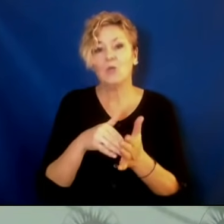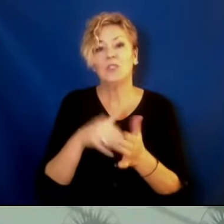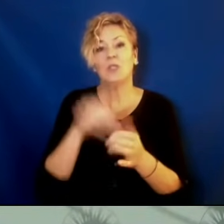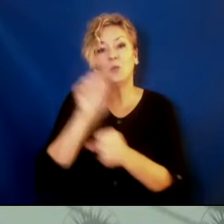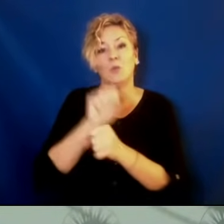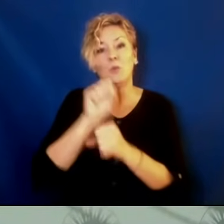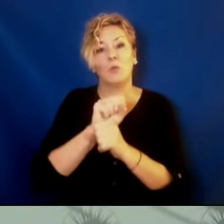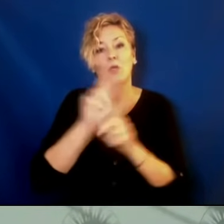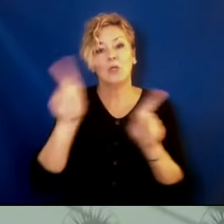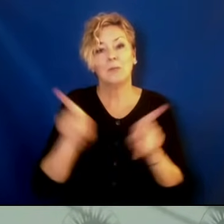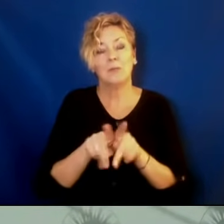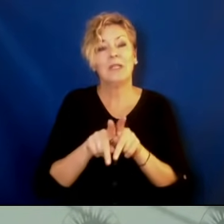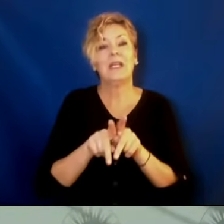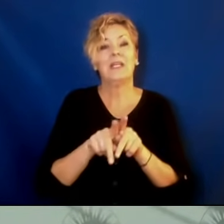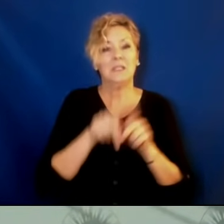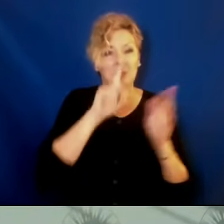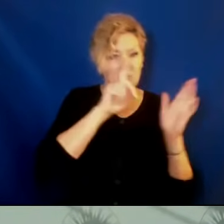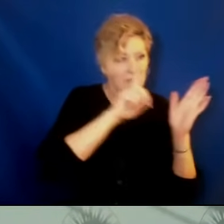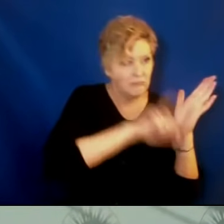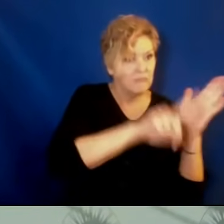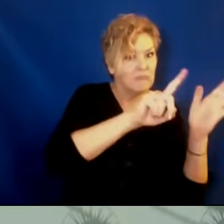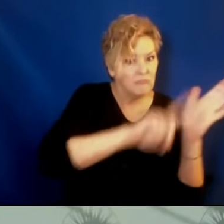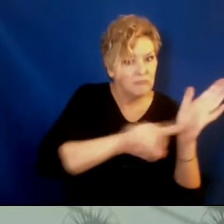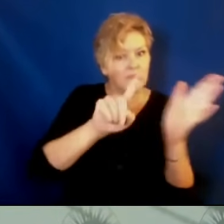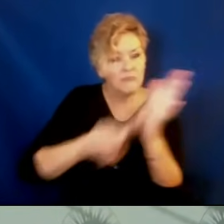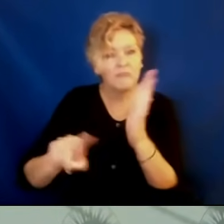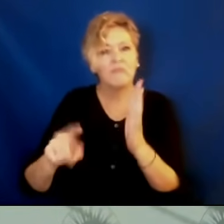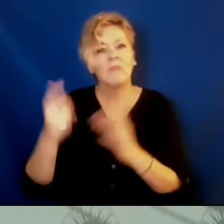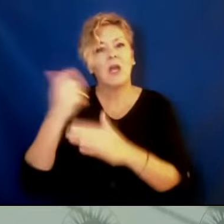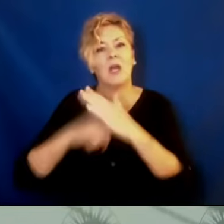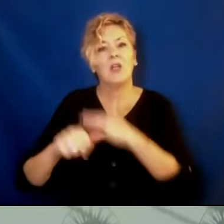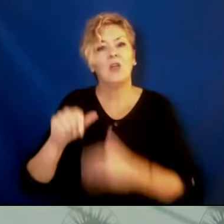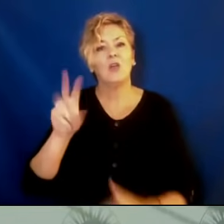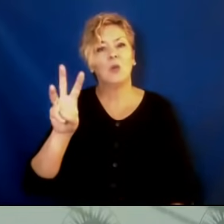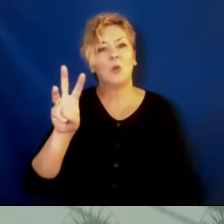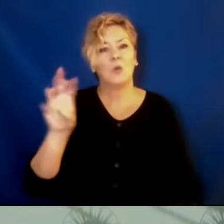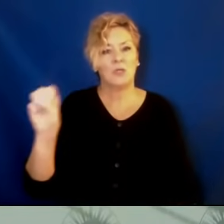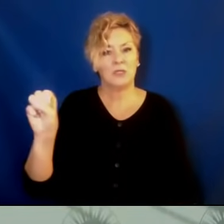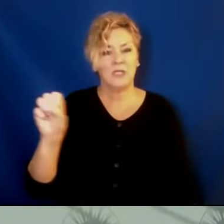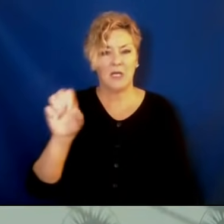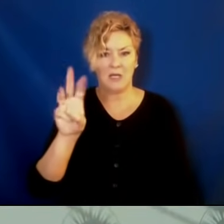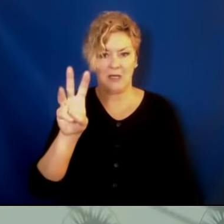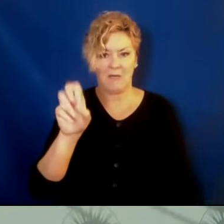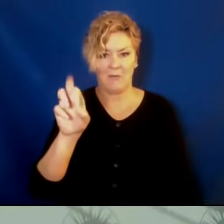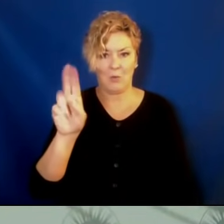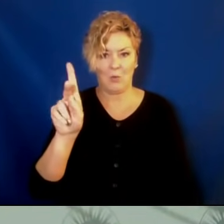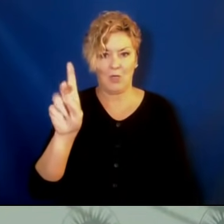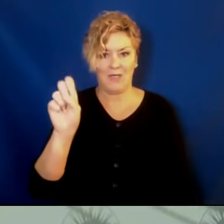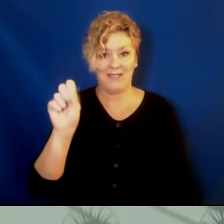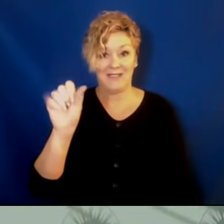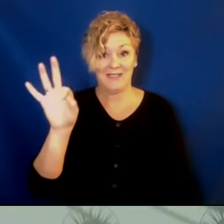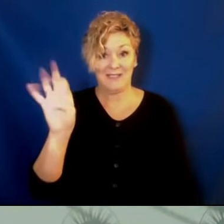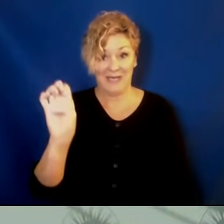and health authorities. Am appreciative of their work as it continues to ensure healthcare workers at the PPE they